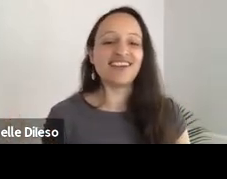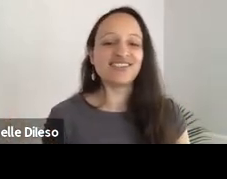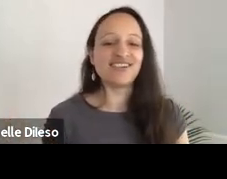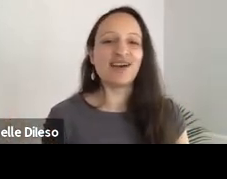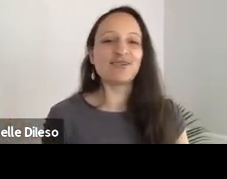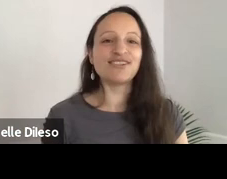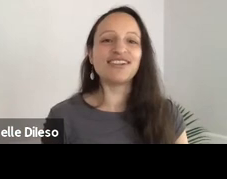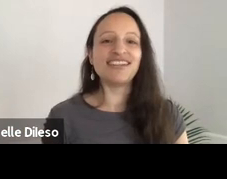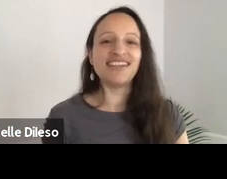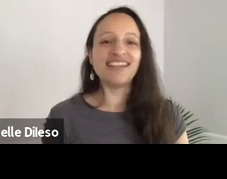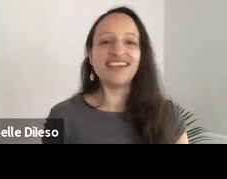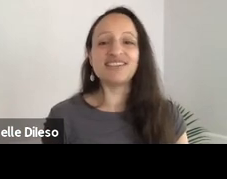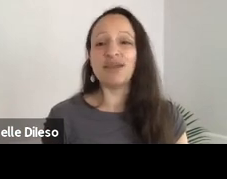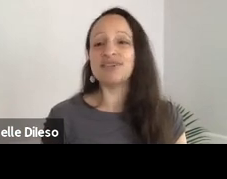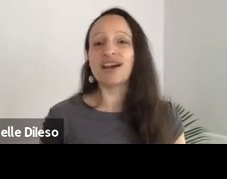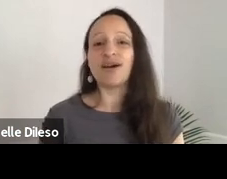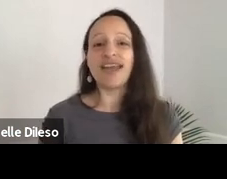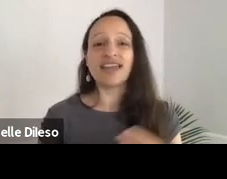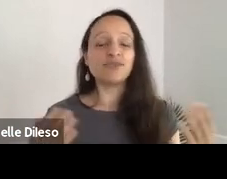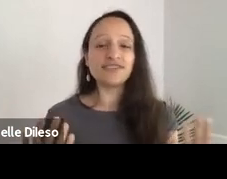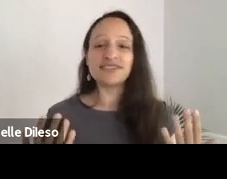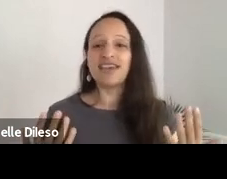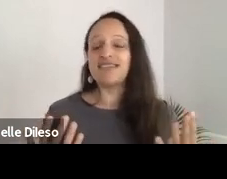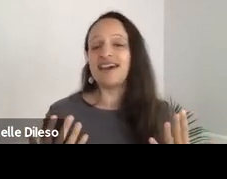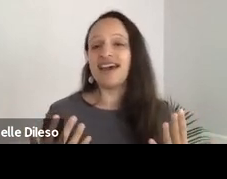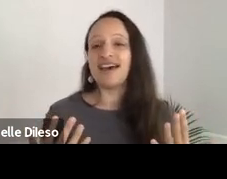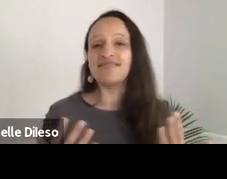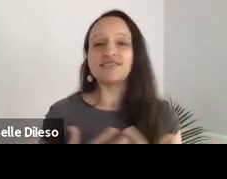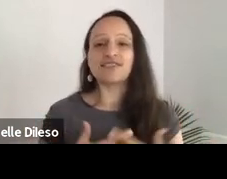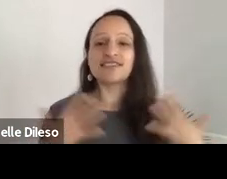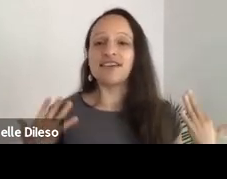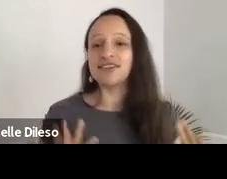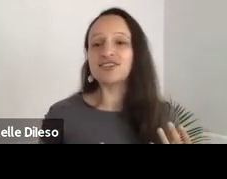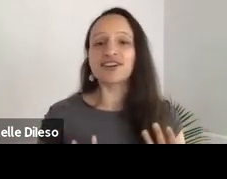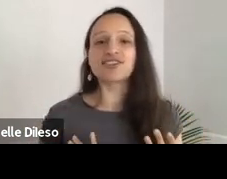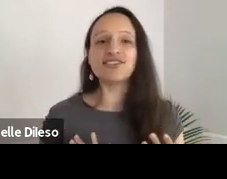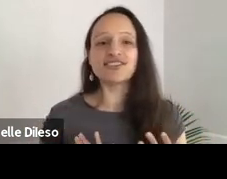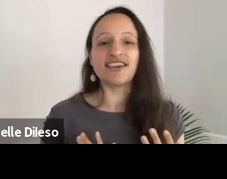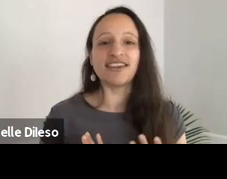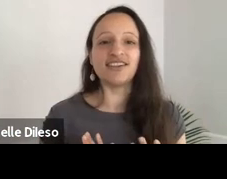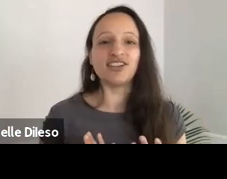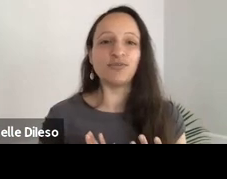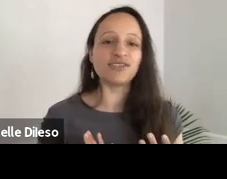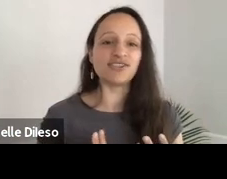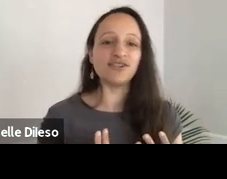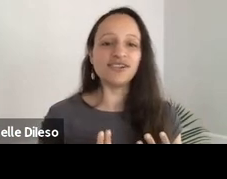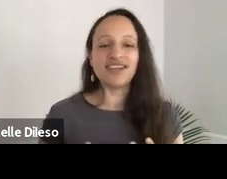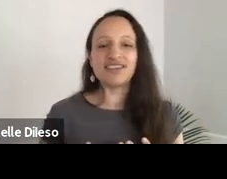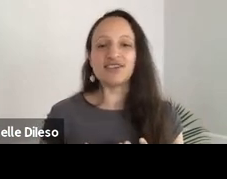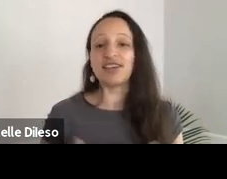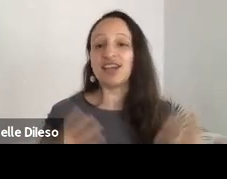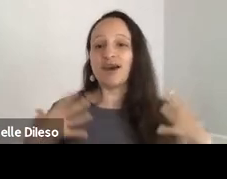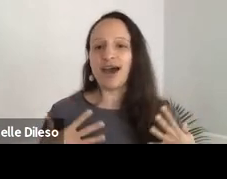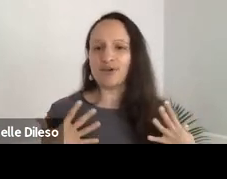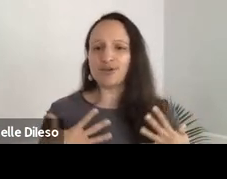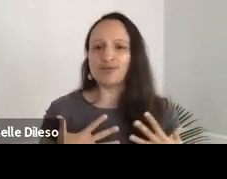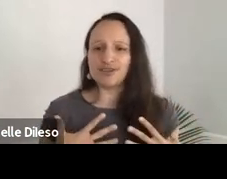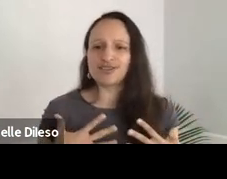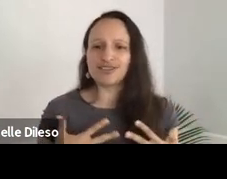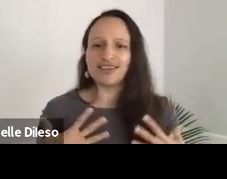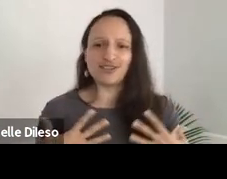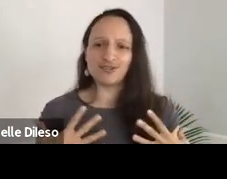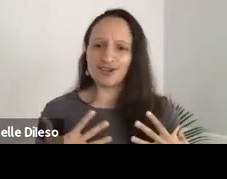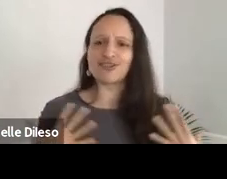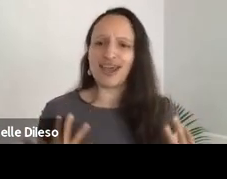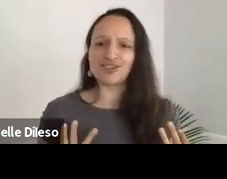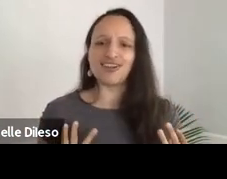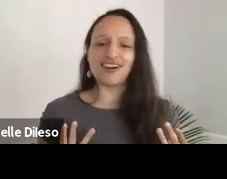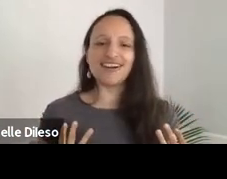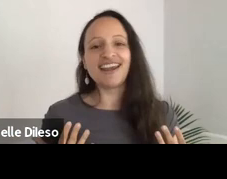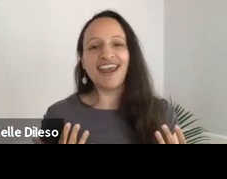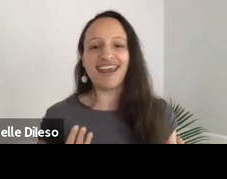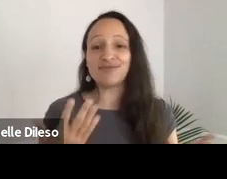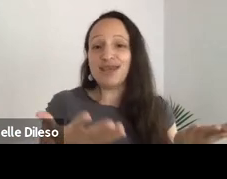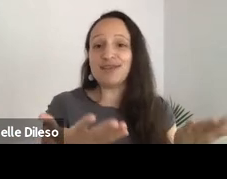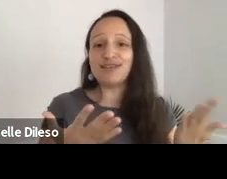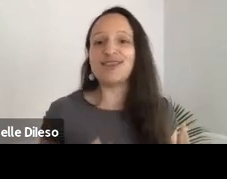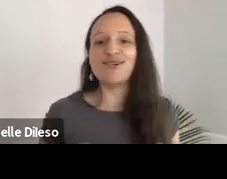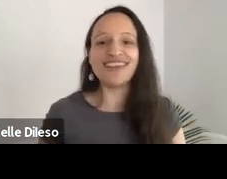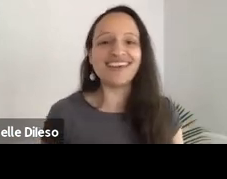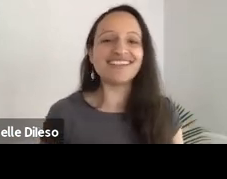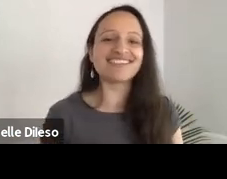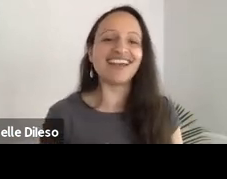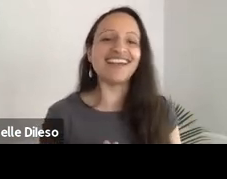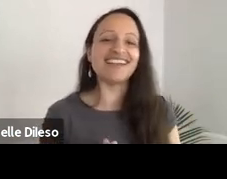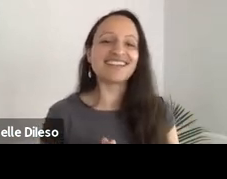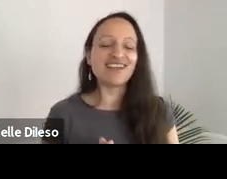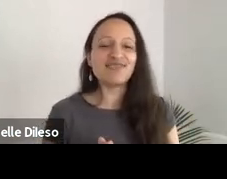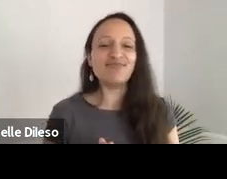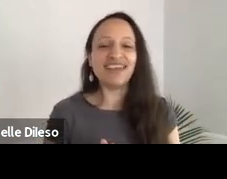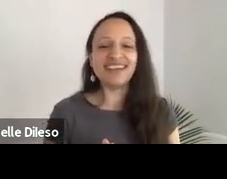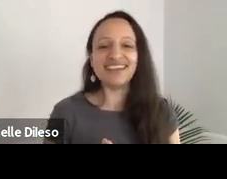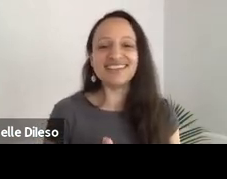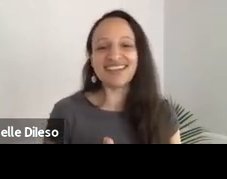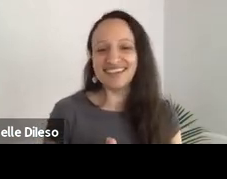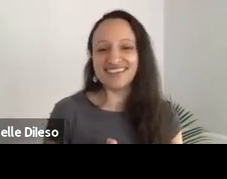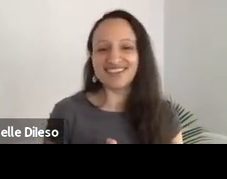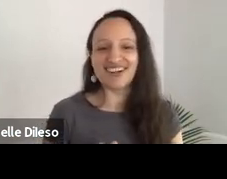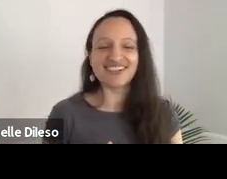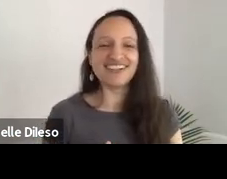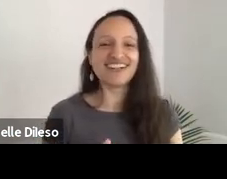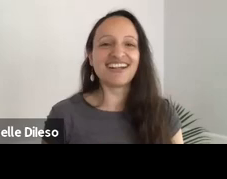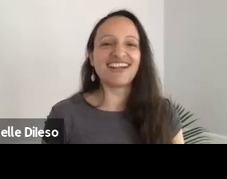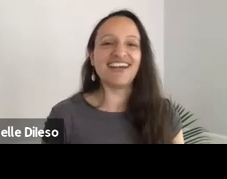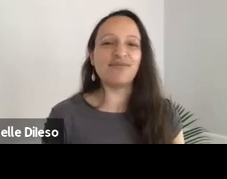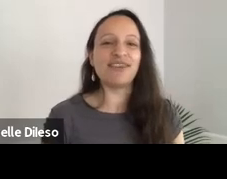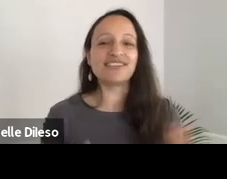It's also an opportunity to maybe talk about animals that have different skeletal structures than humans do. So thinking about how humans skeletal structures actually are, and maybe even the way that this child has made his skeletal structure.